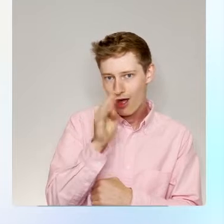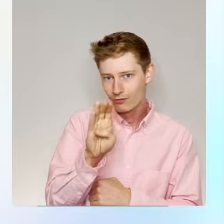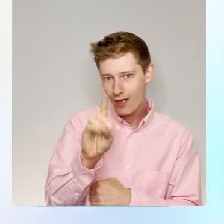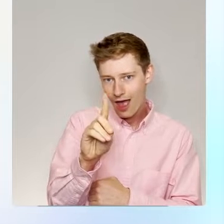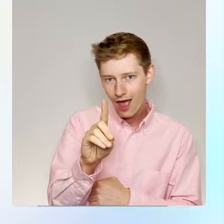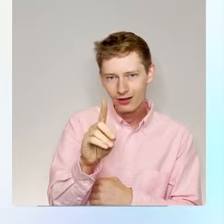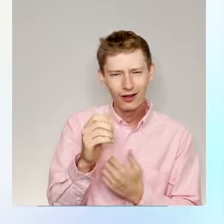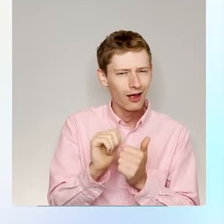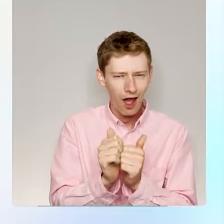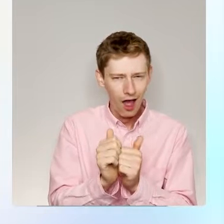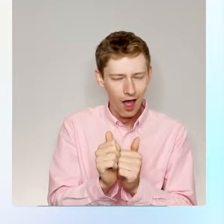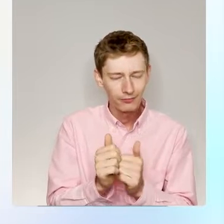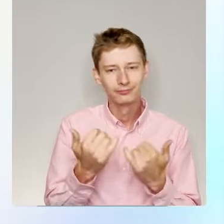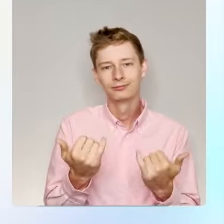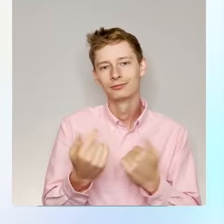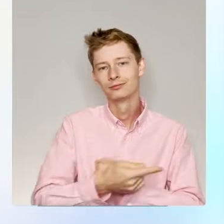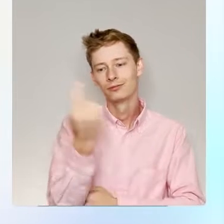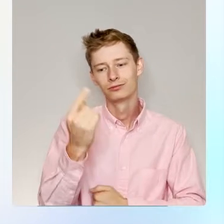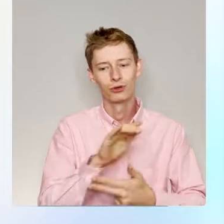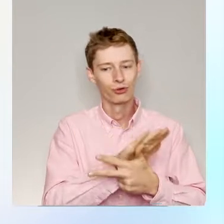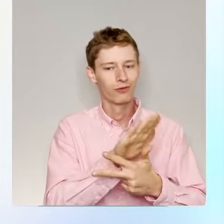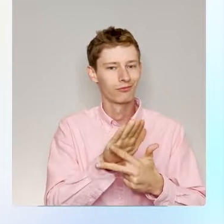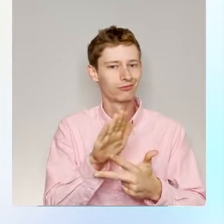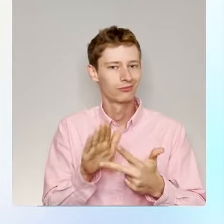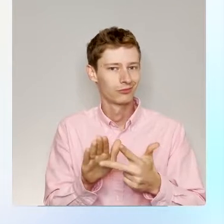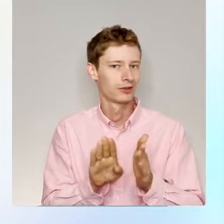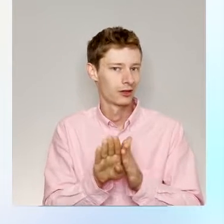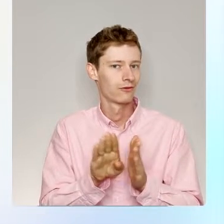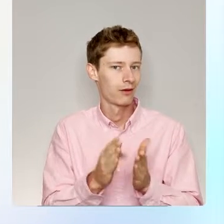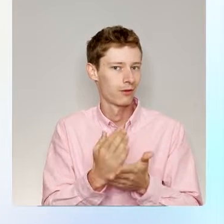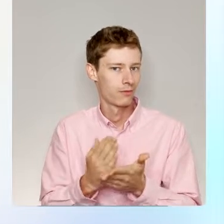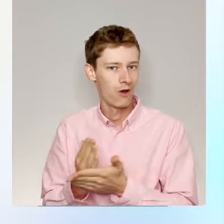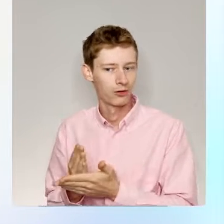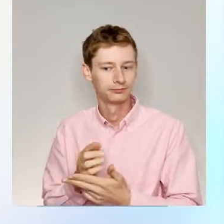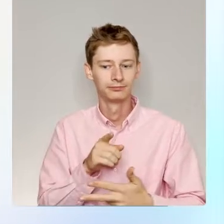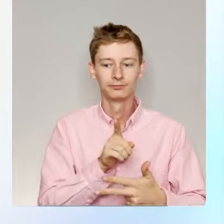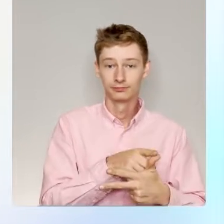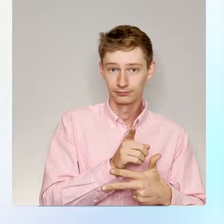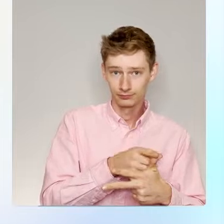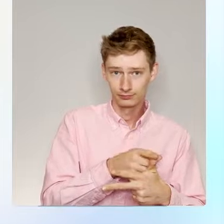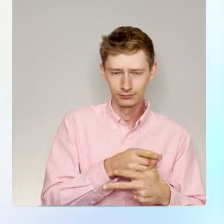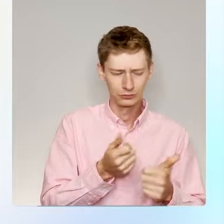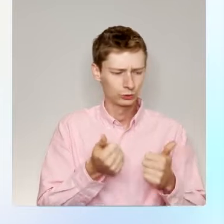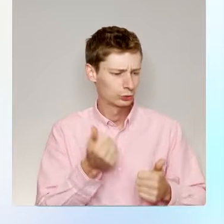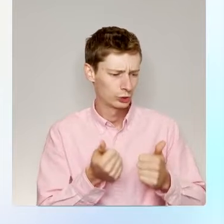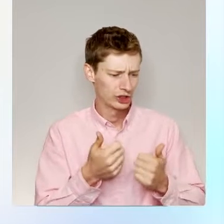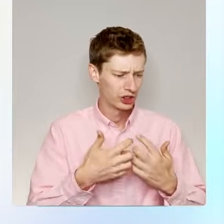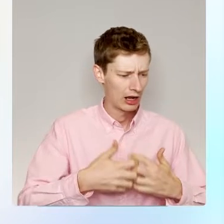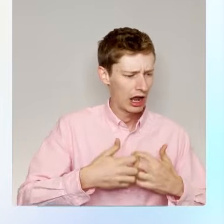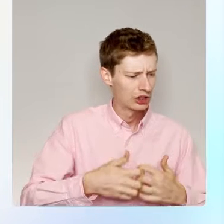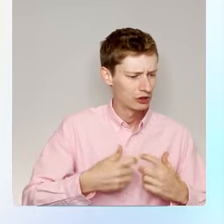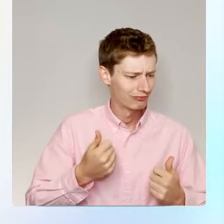Today, we're going to cover three key aspects of developing a WebXR app. First, what engine should we use to build this?